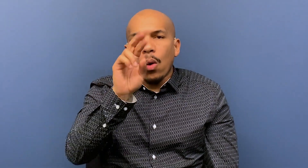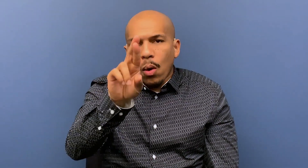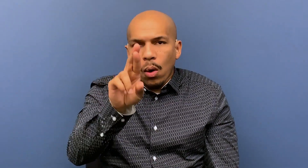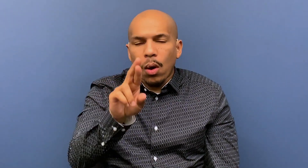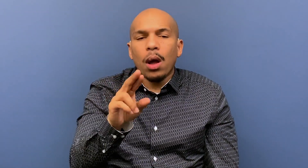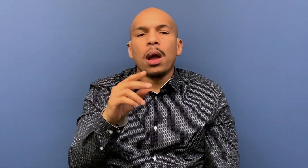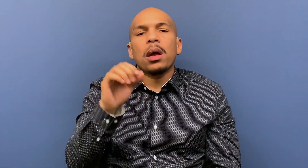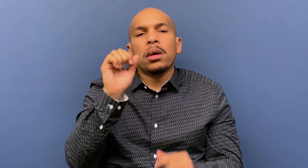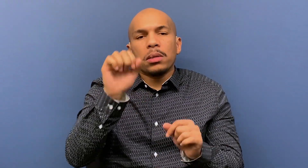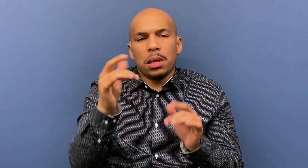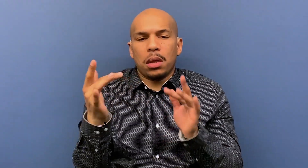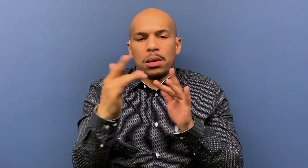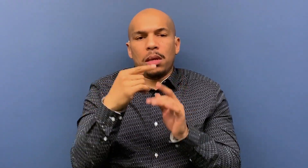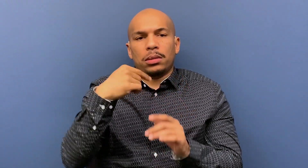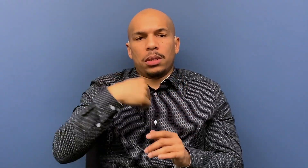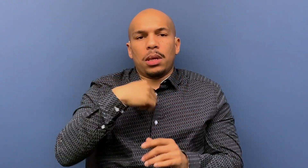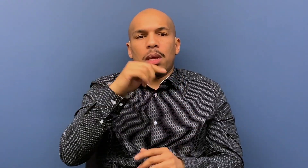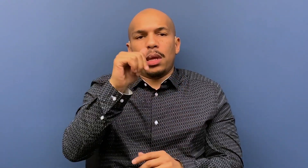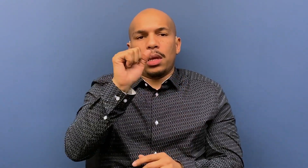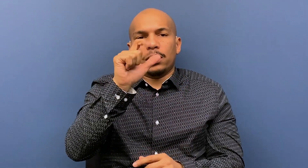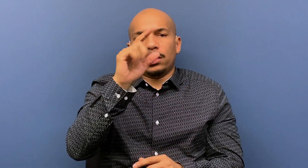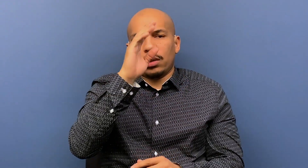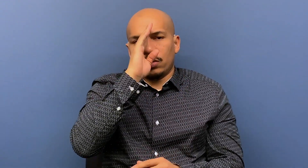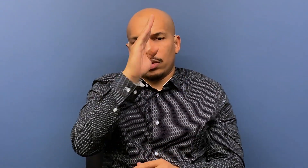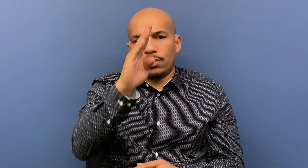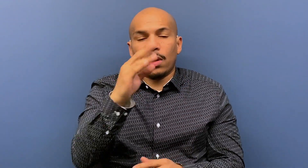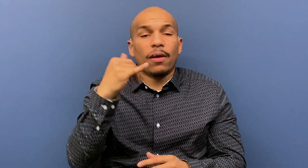Or you can contact me at ASL Direct.